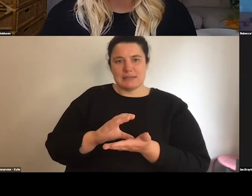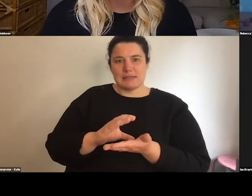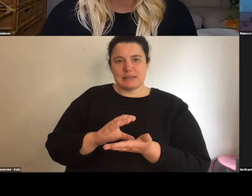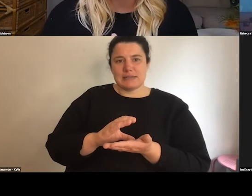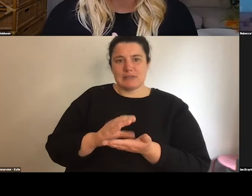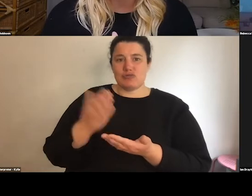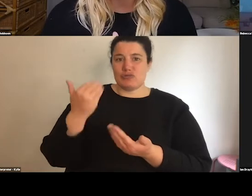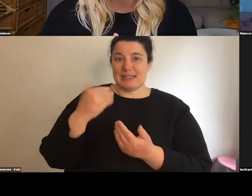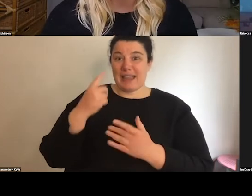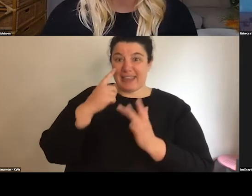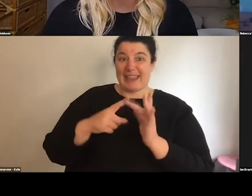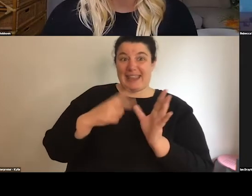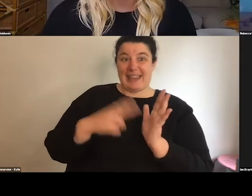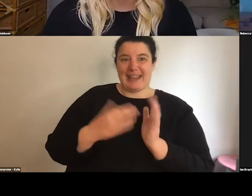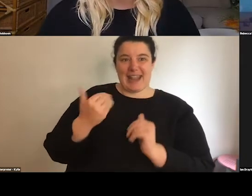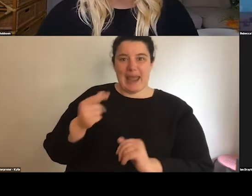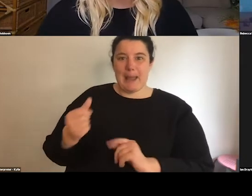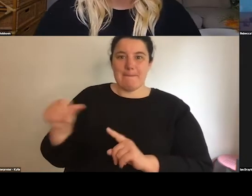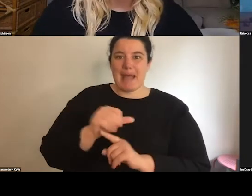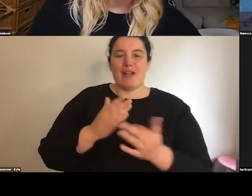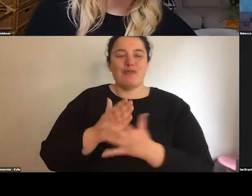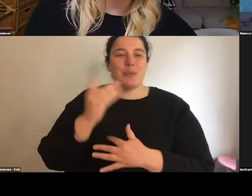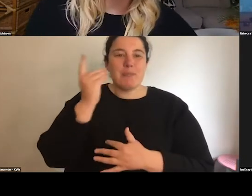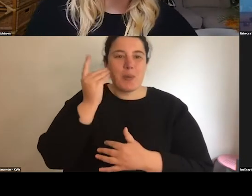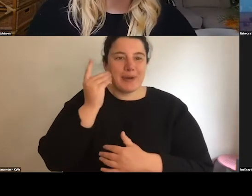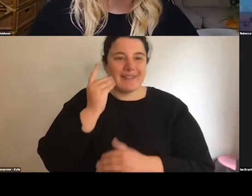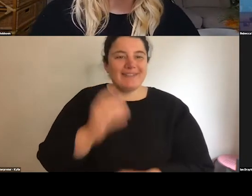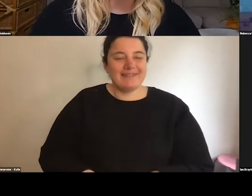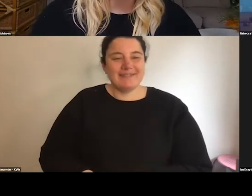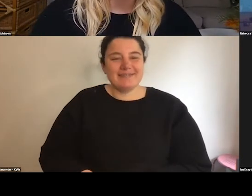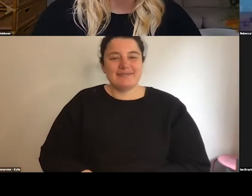I think Ian's just joined us back by mobile - that came out